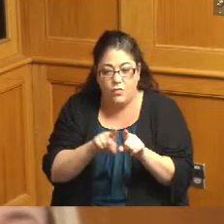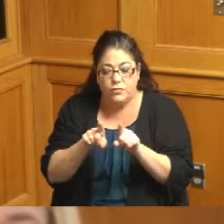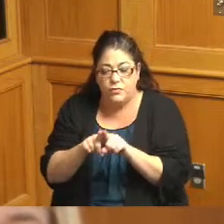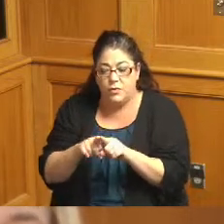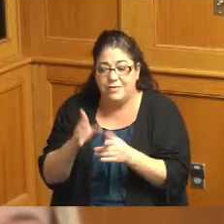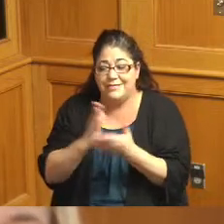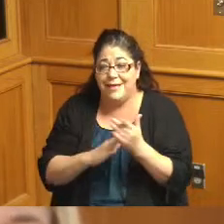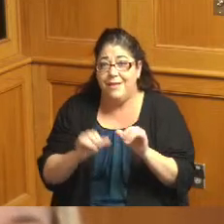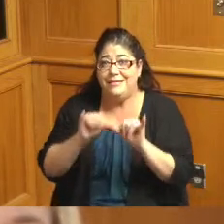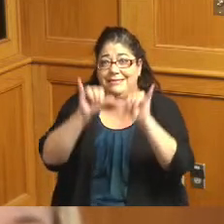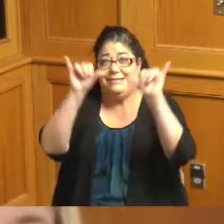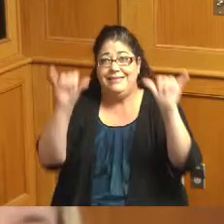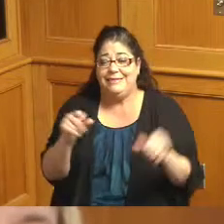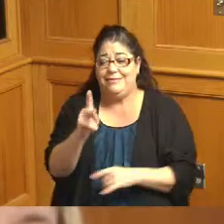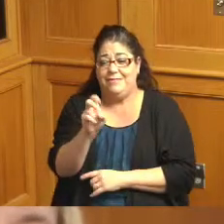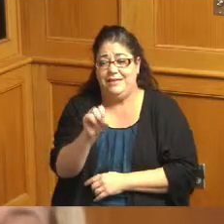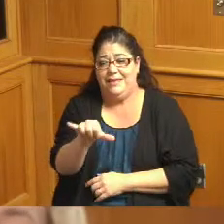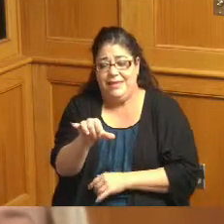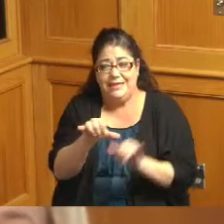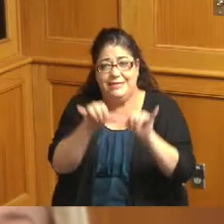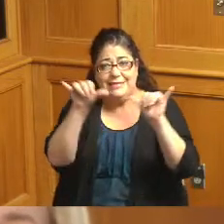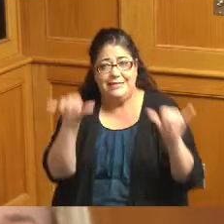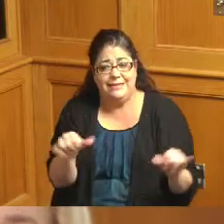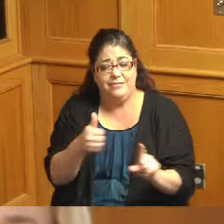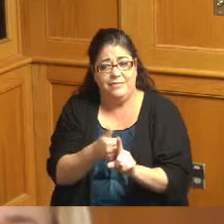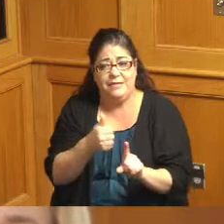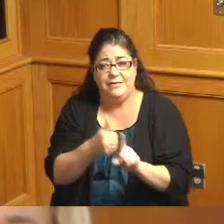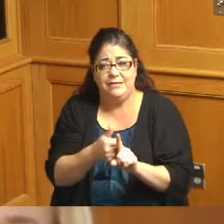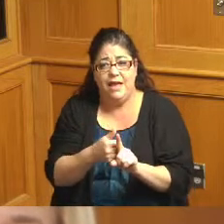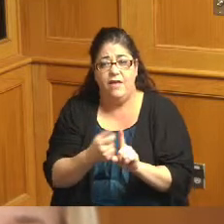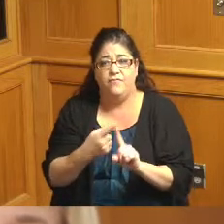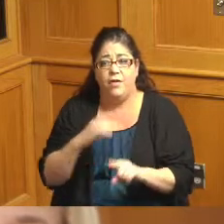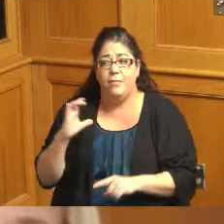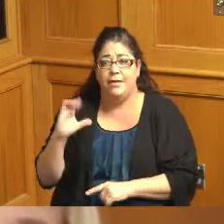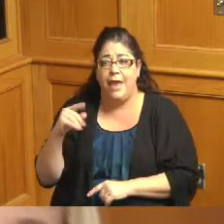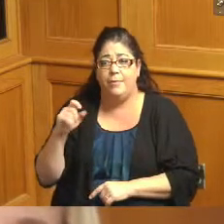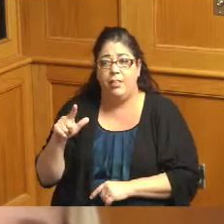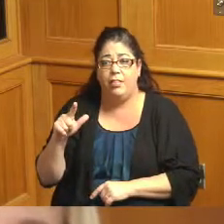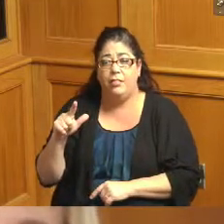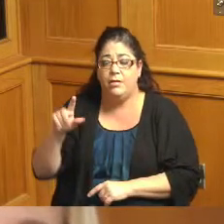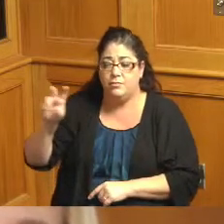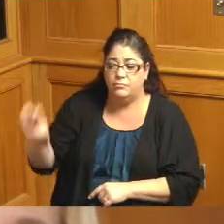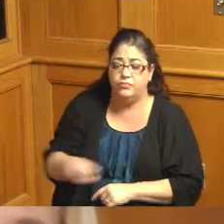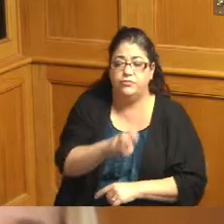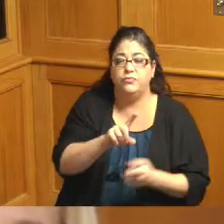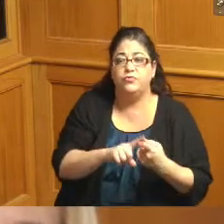Key Systems have shifted from a sort of a capital expense to an ongoing expense chiefly our voter